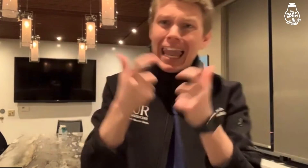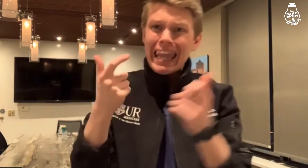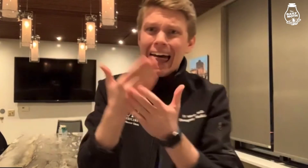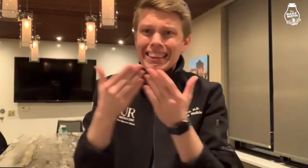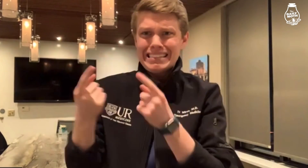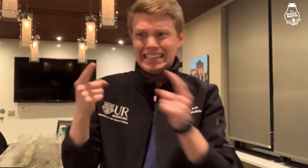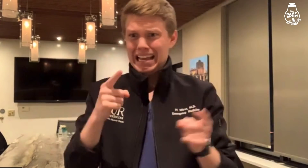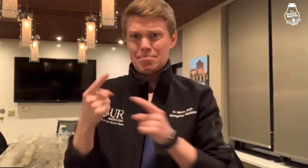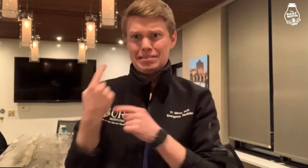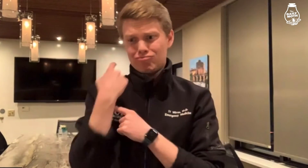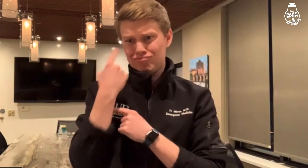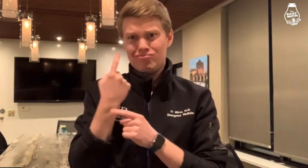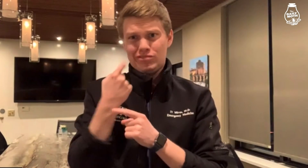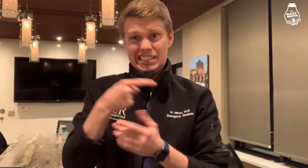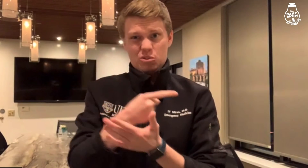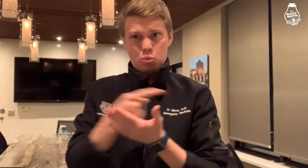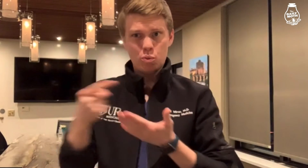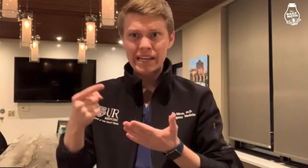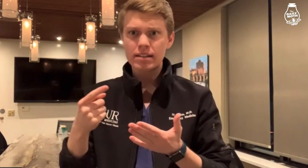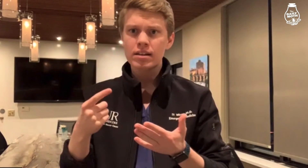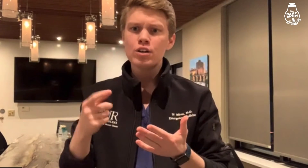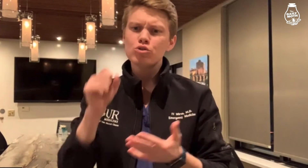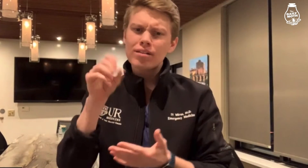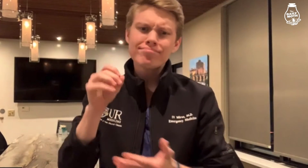A lot of things have happened this week.